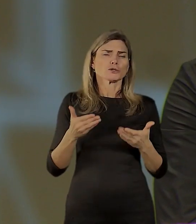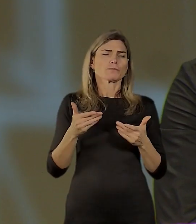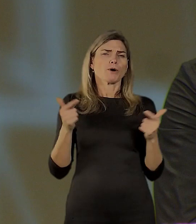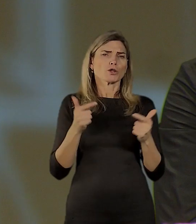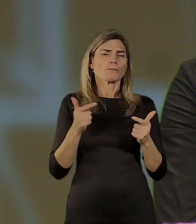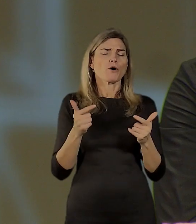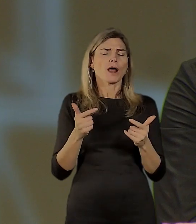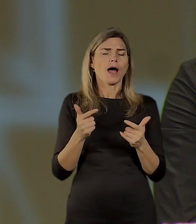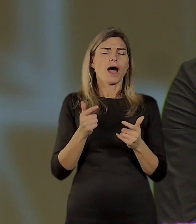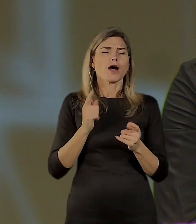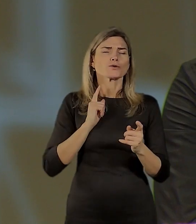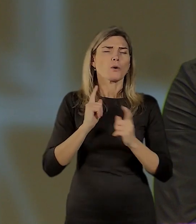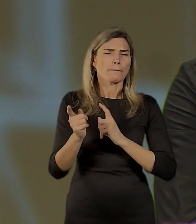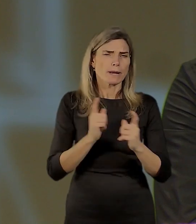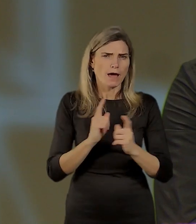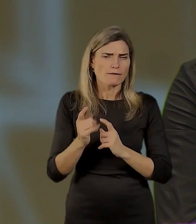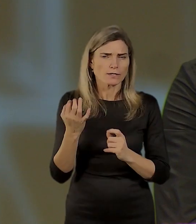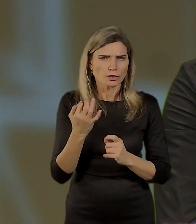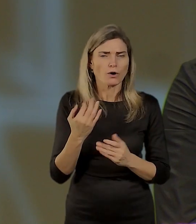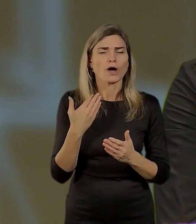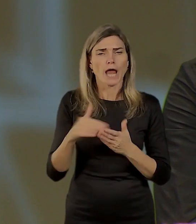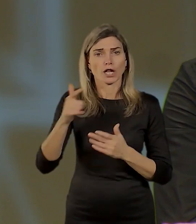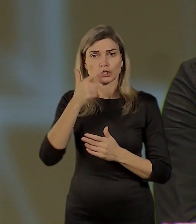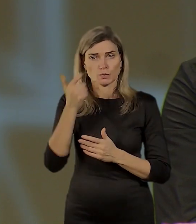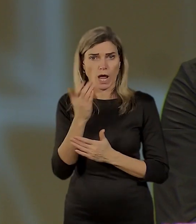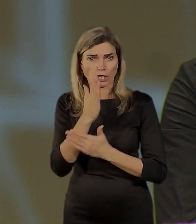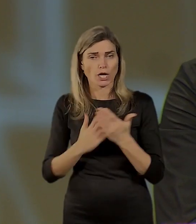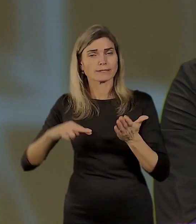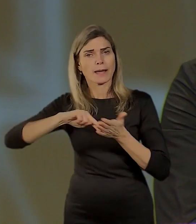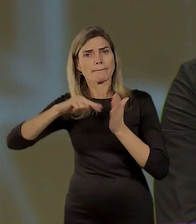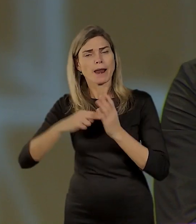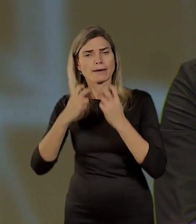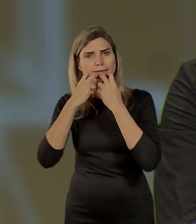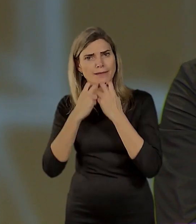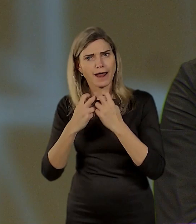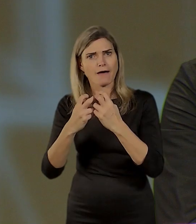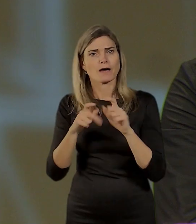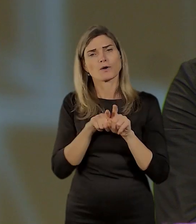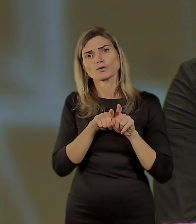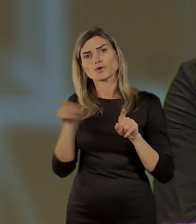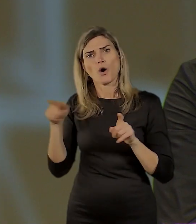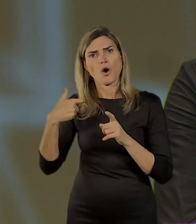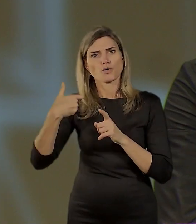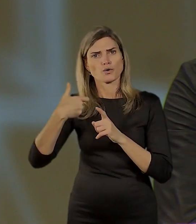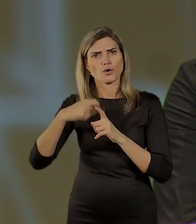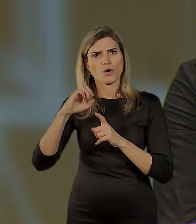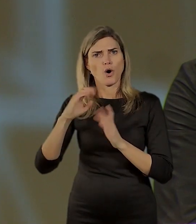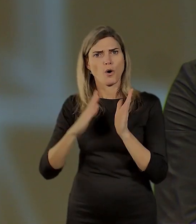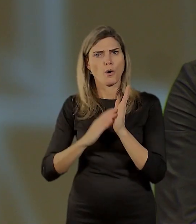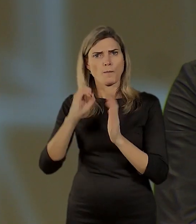And that is also an approved planned construction, which will certainly help transport there.